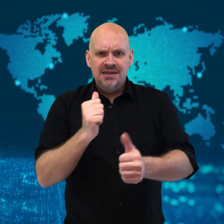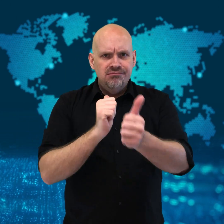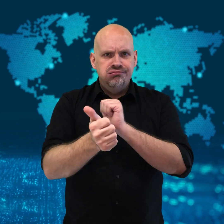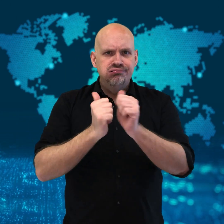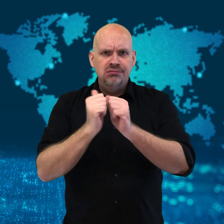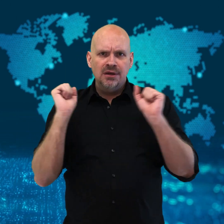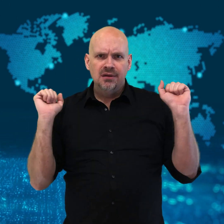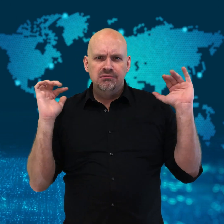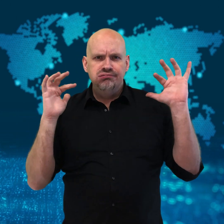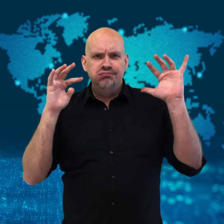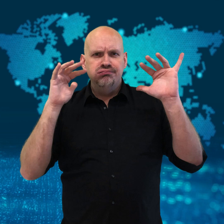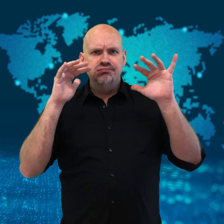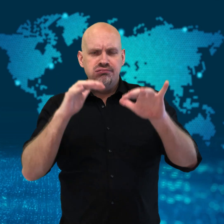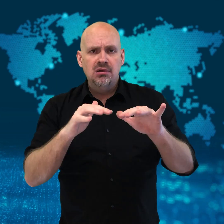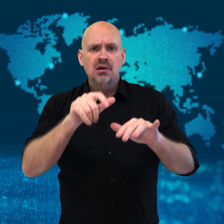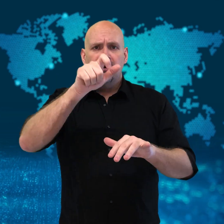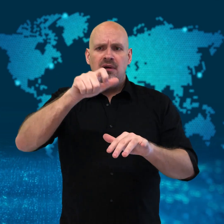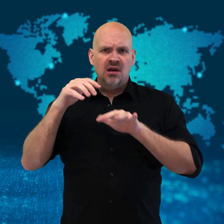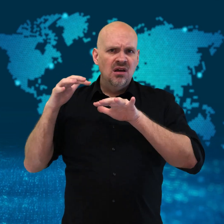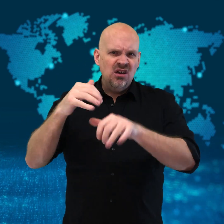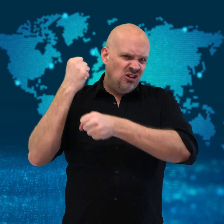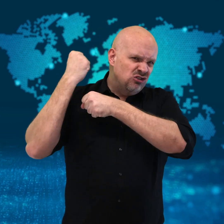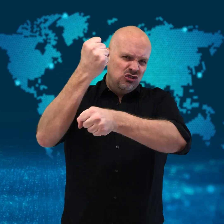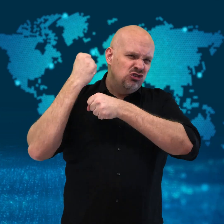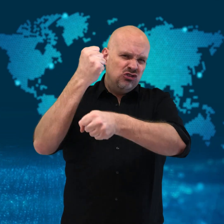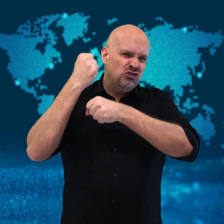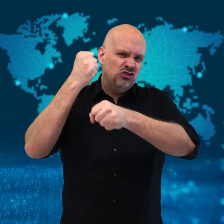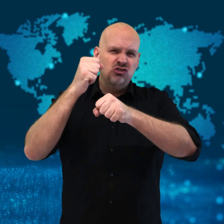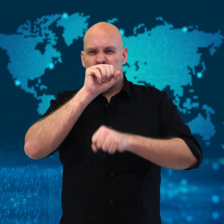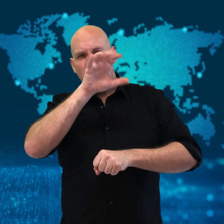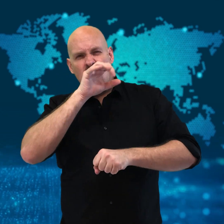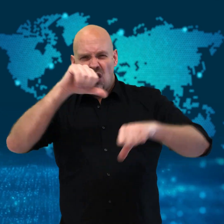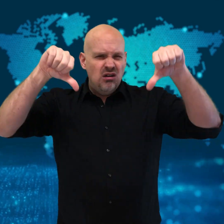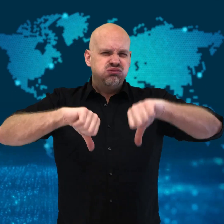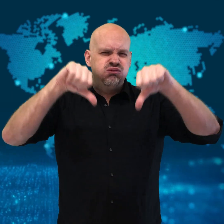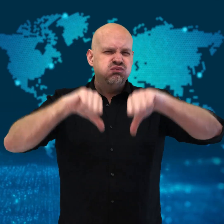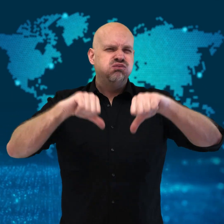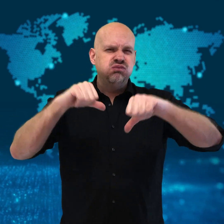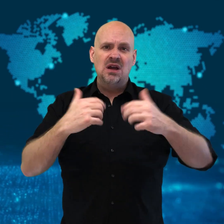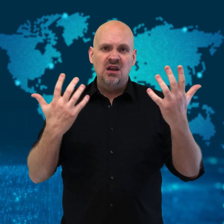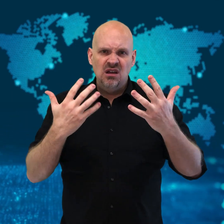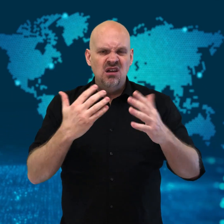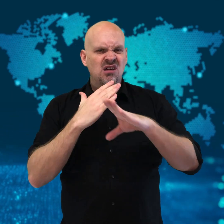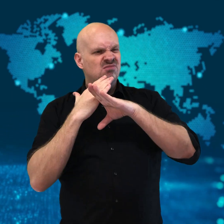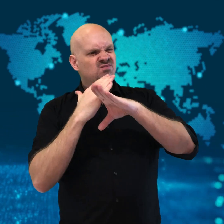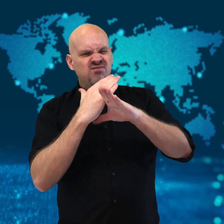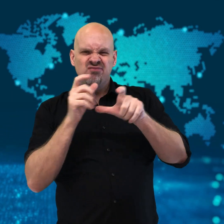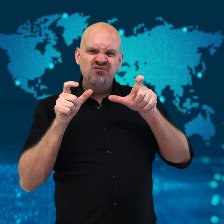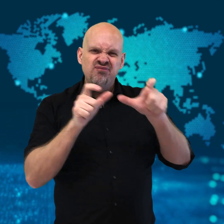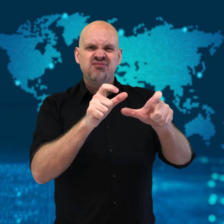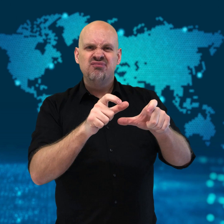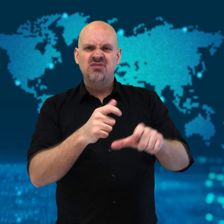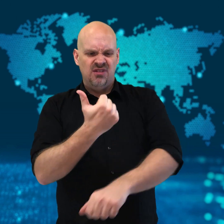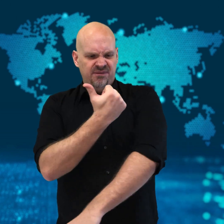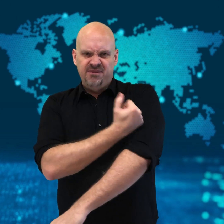people booed and protested against vaccinations.